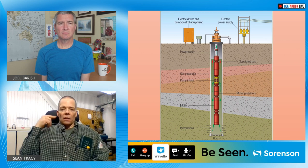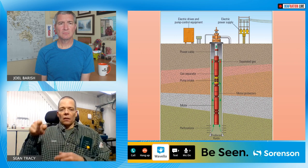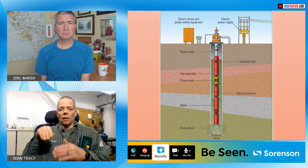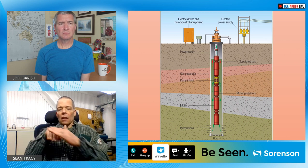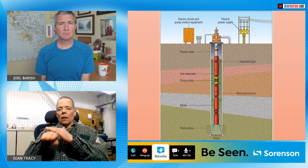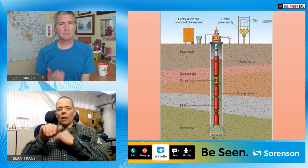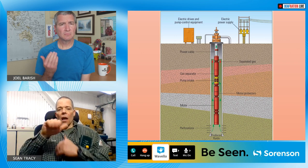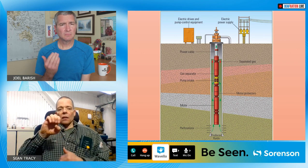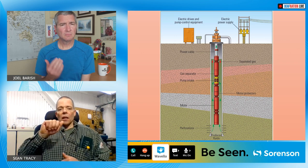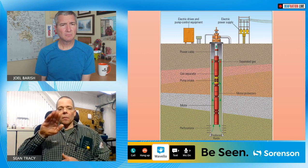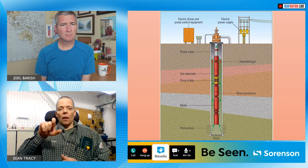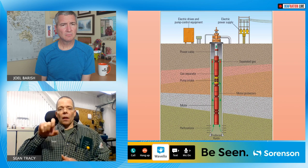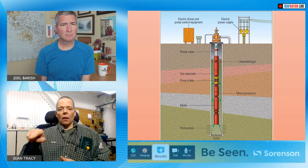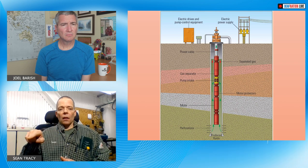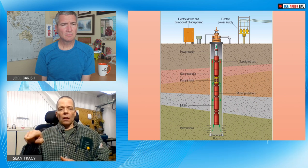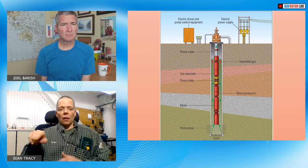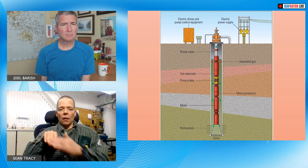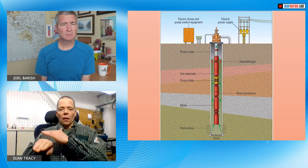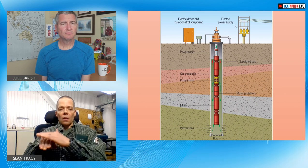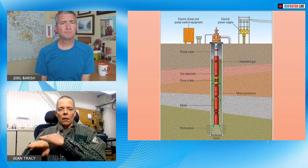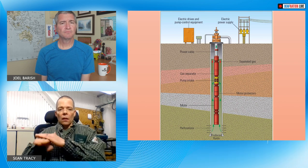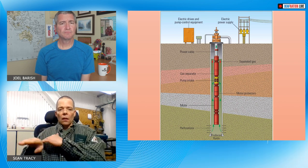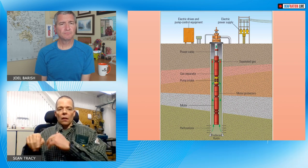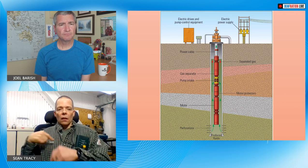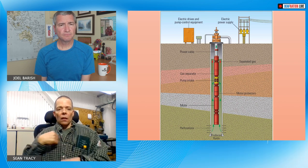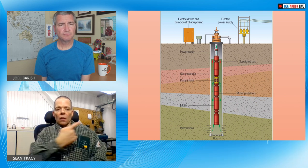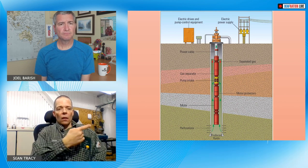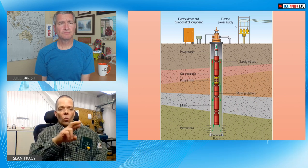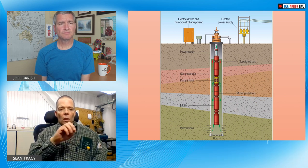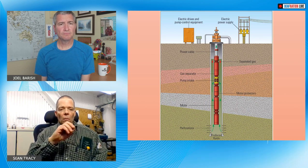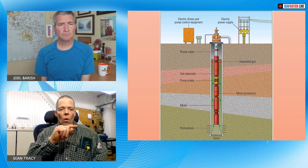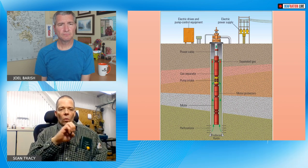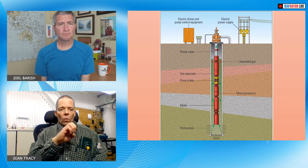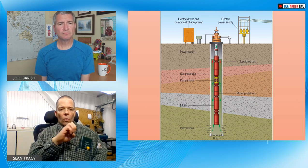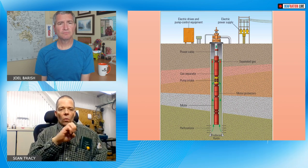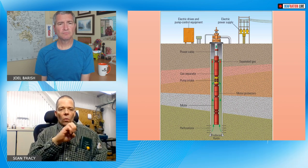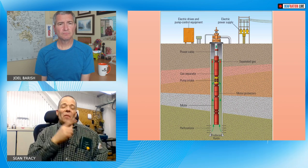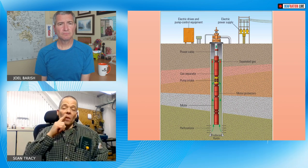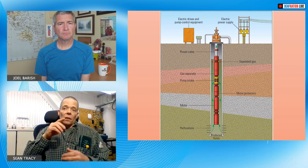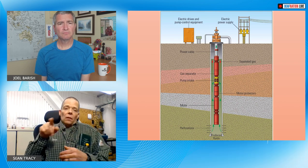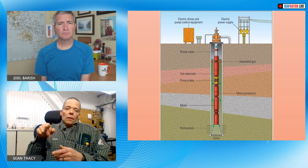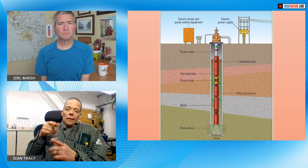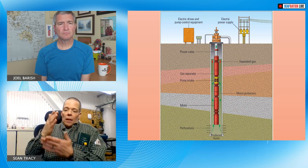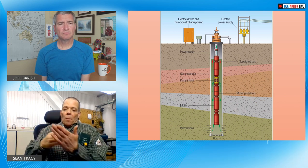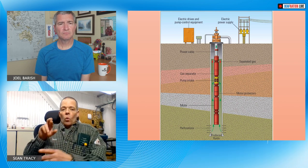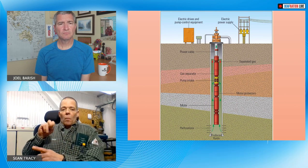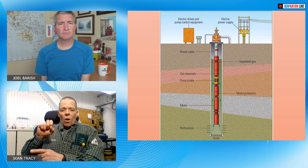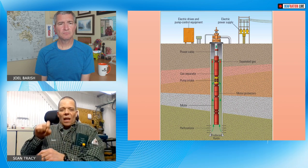Drilling on land is much more accessible than drilling offshore. Our work offshore is remote.